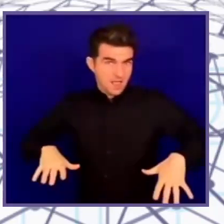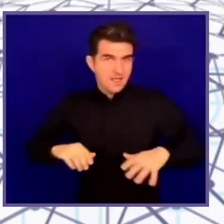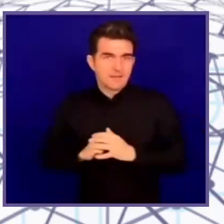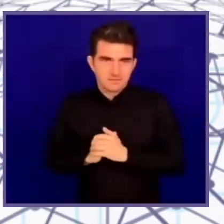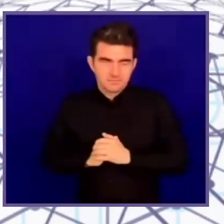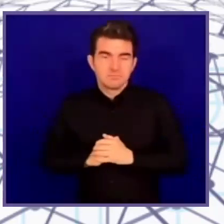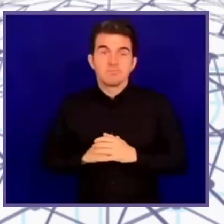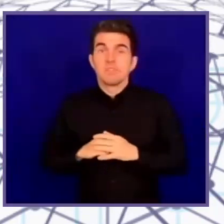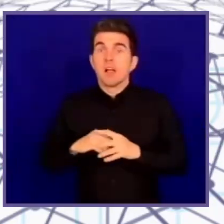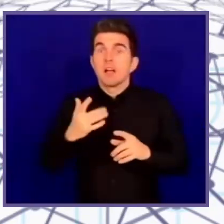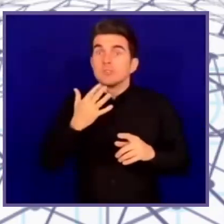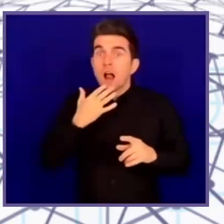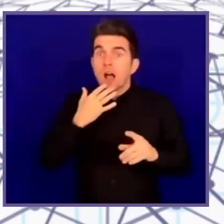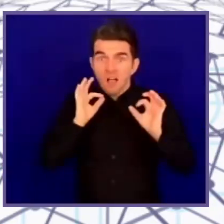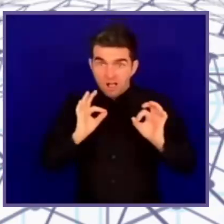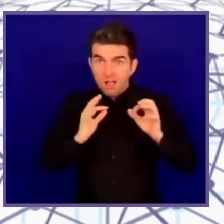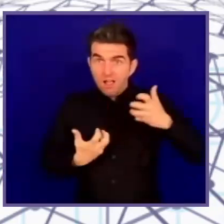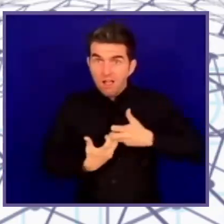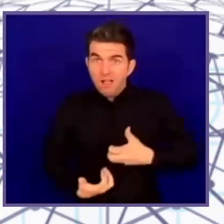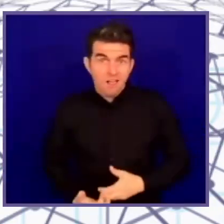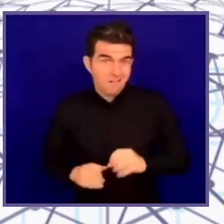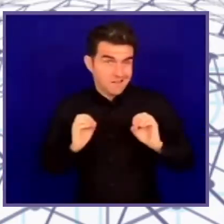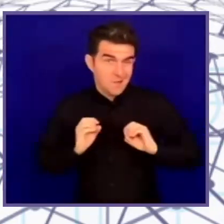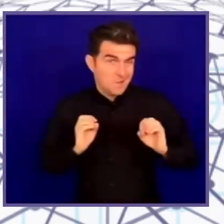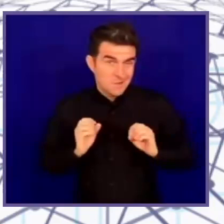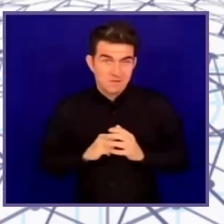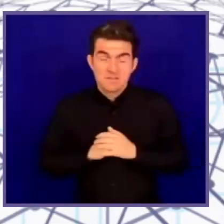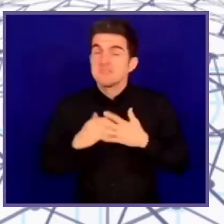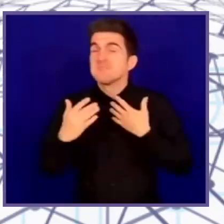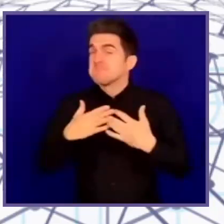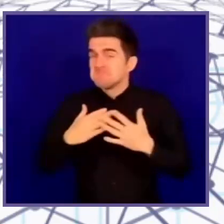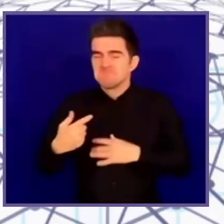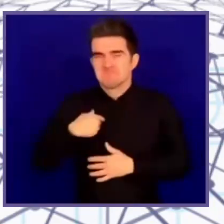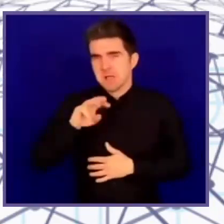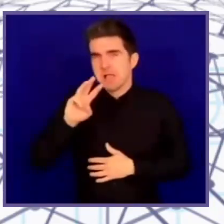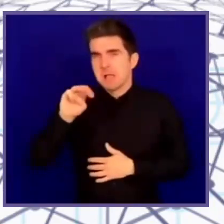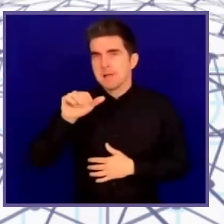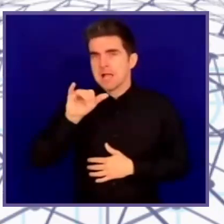And it also indicates any invisible disabilities any person anywhere might have.